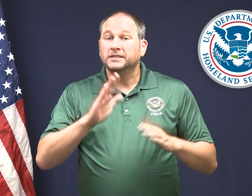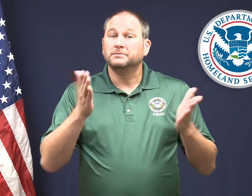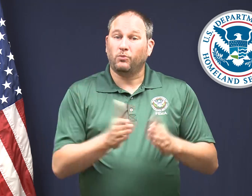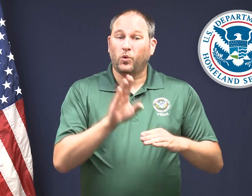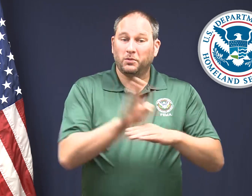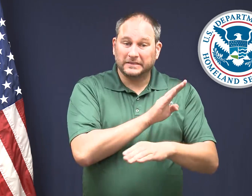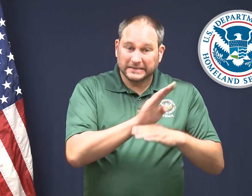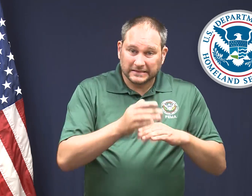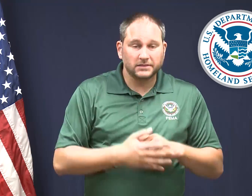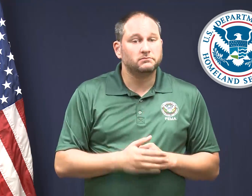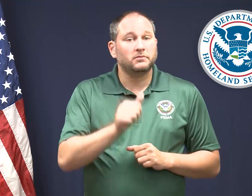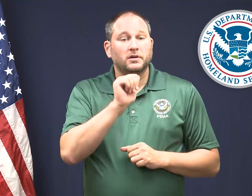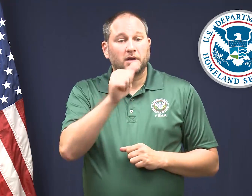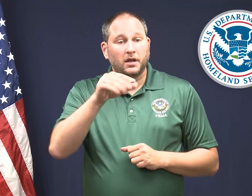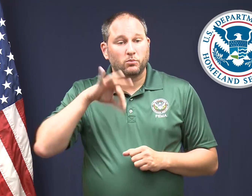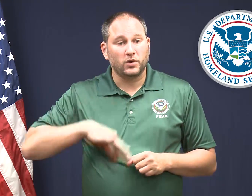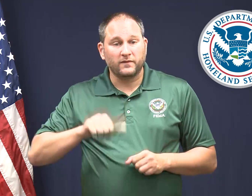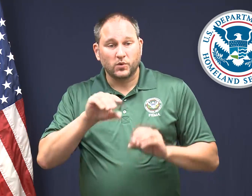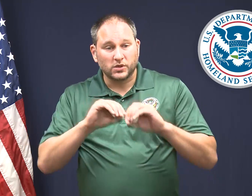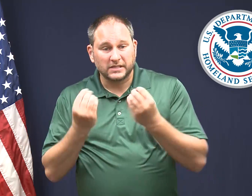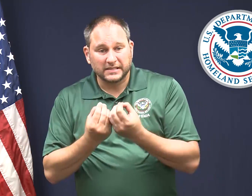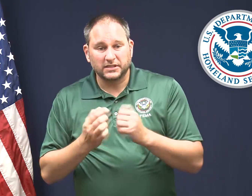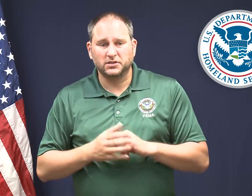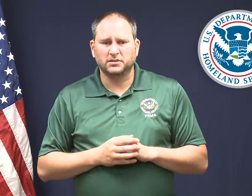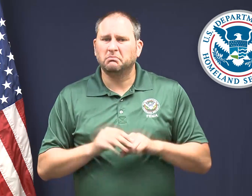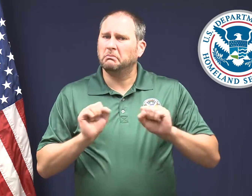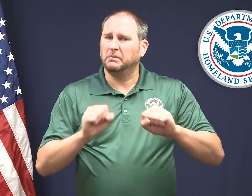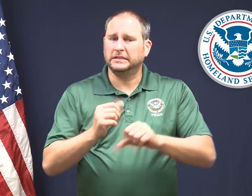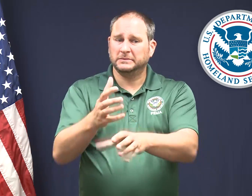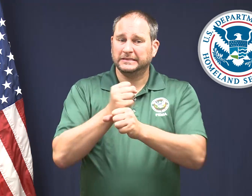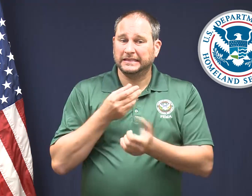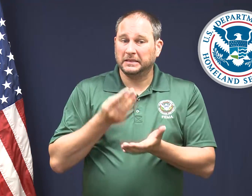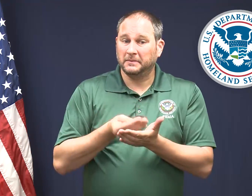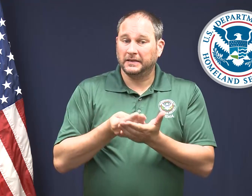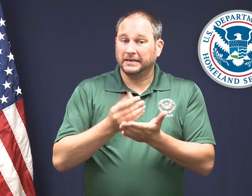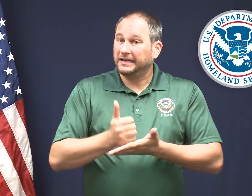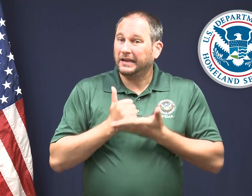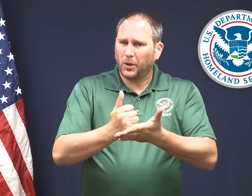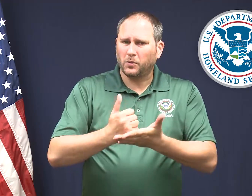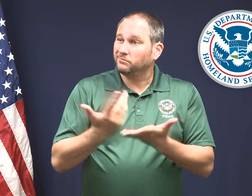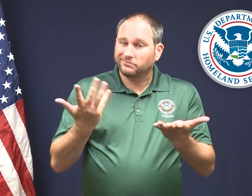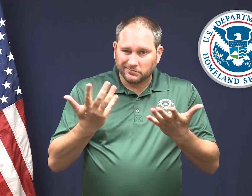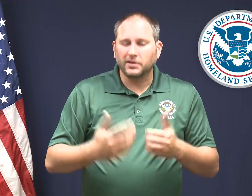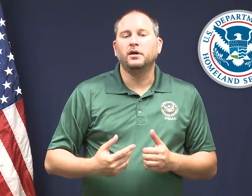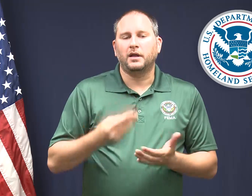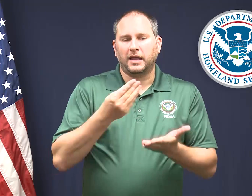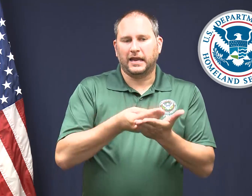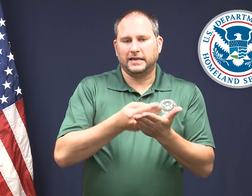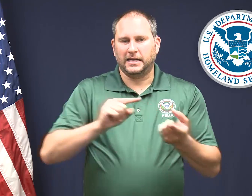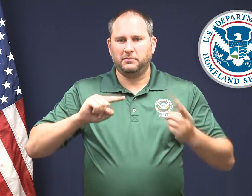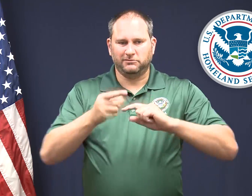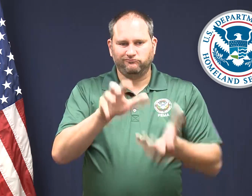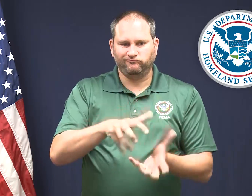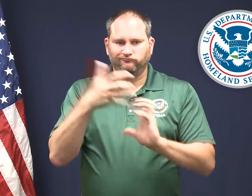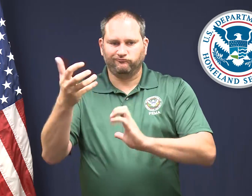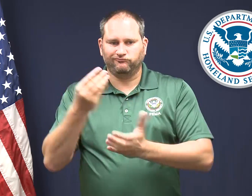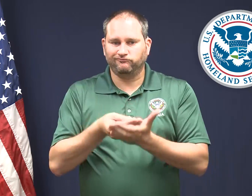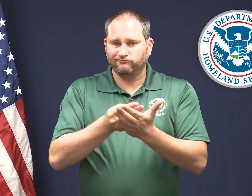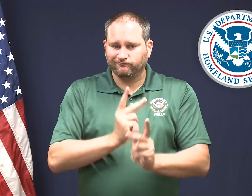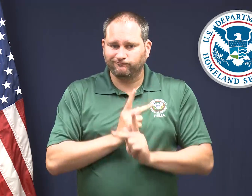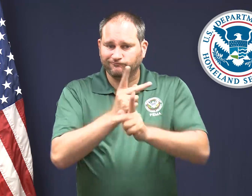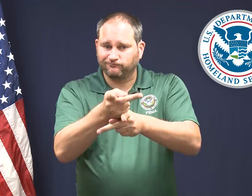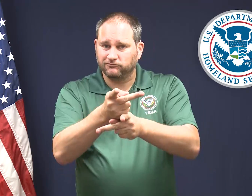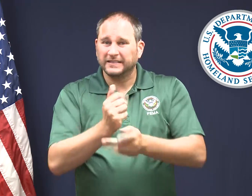Eligible small businesses and nonprofits may apply for economic injury disaster loans